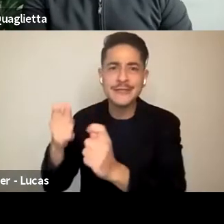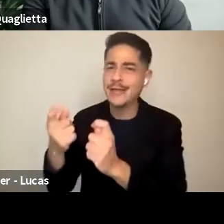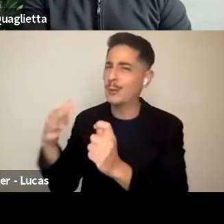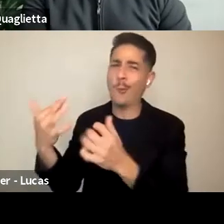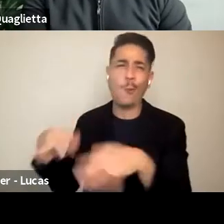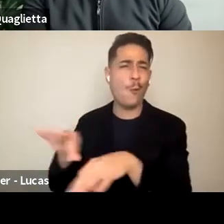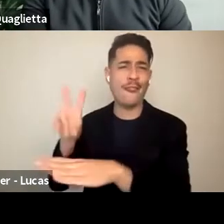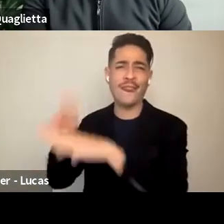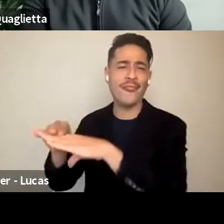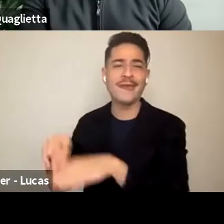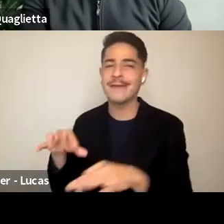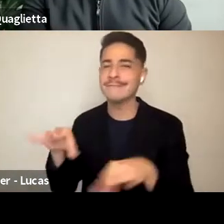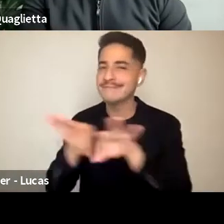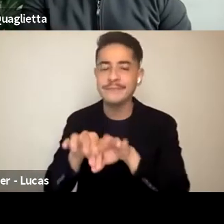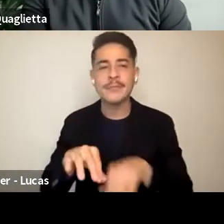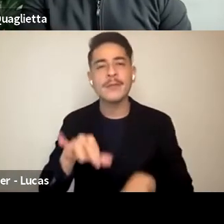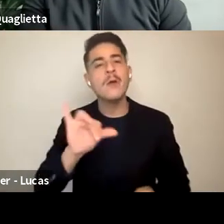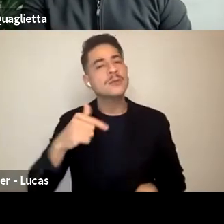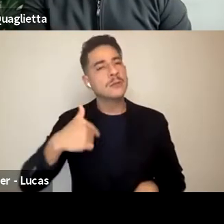I was just saying that in the past I've always been under